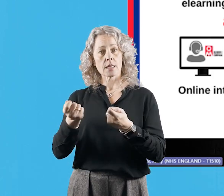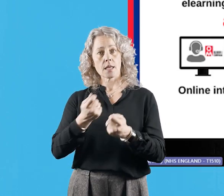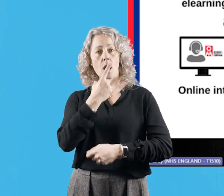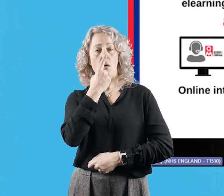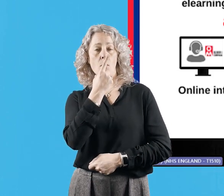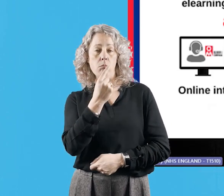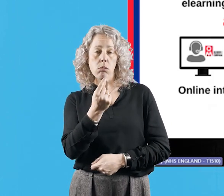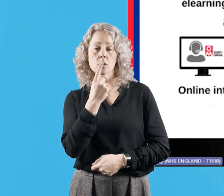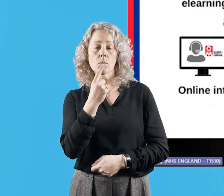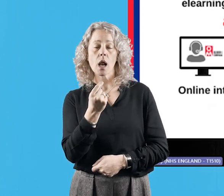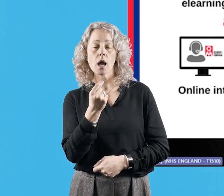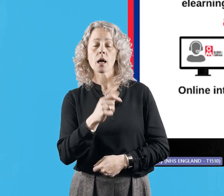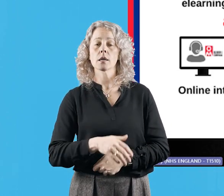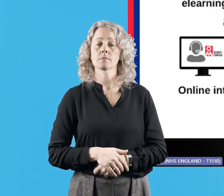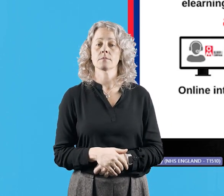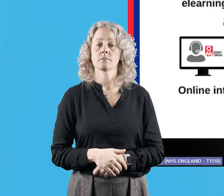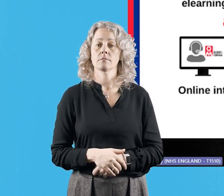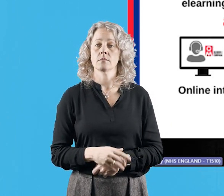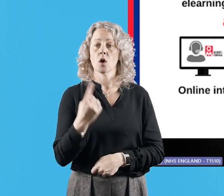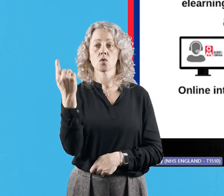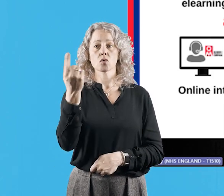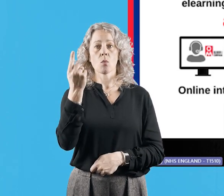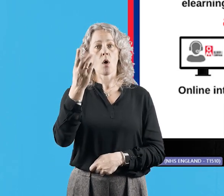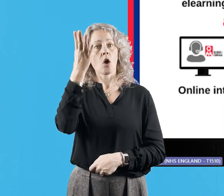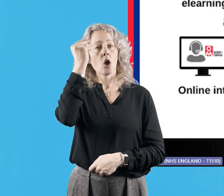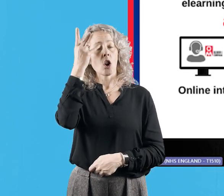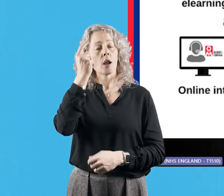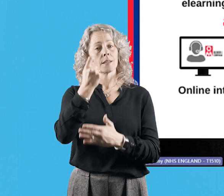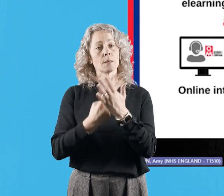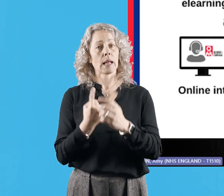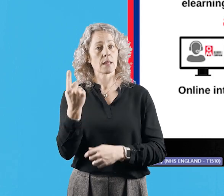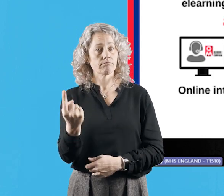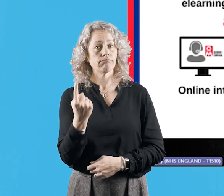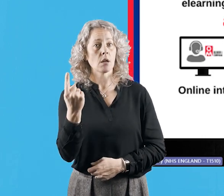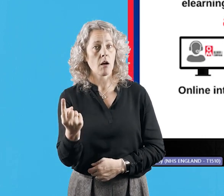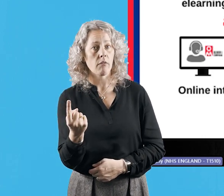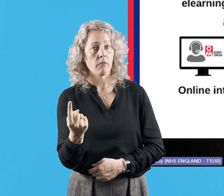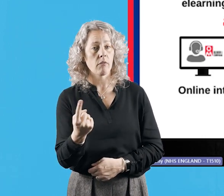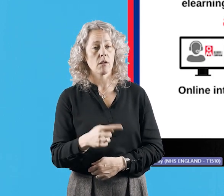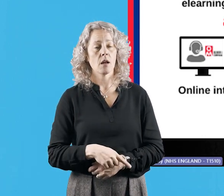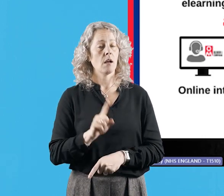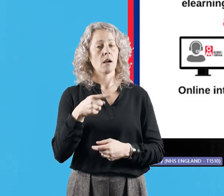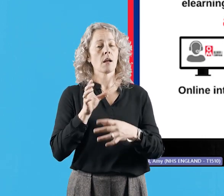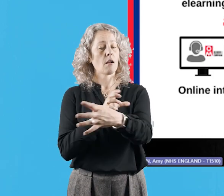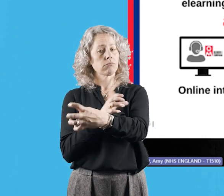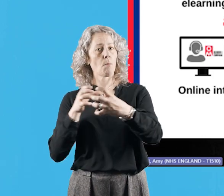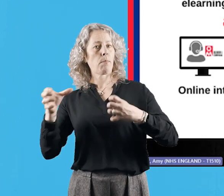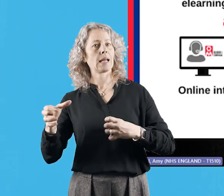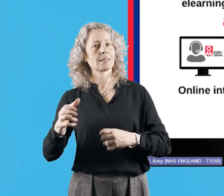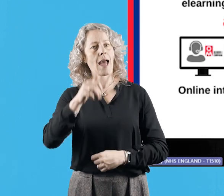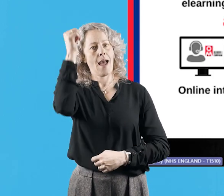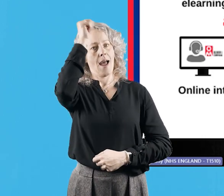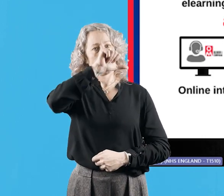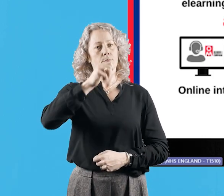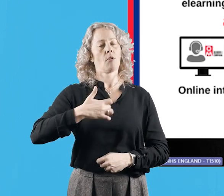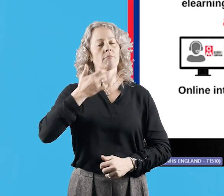facilitator for the learning disability session can't be somebody with a learning disability, but they can't